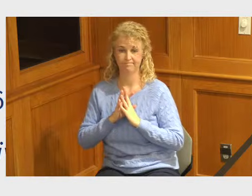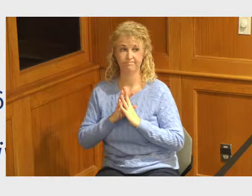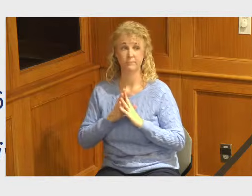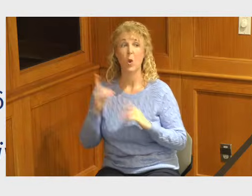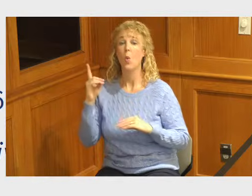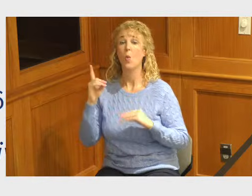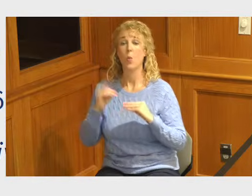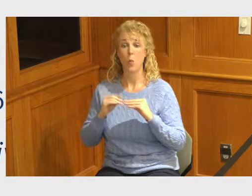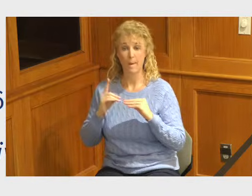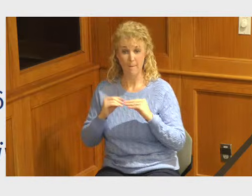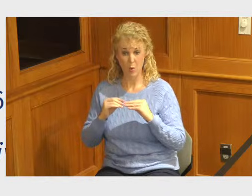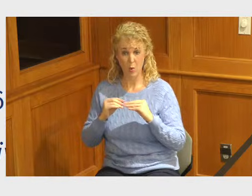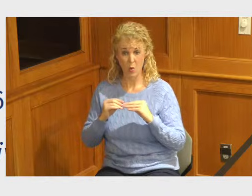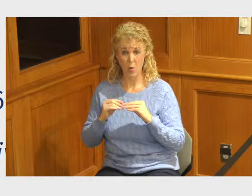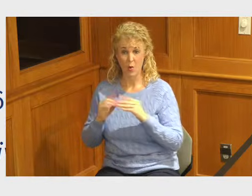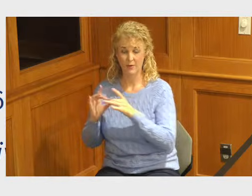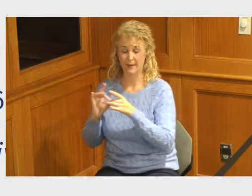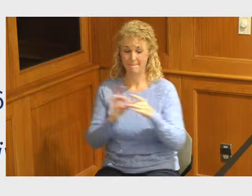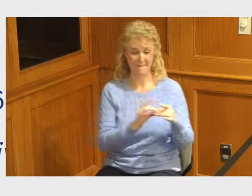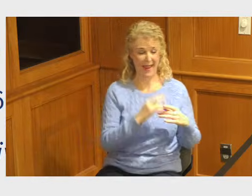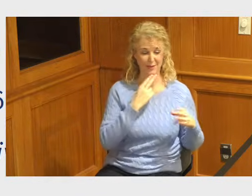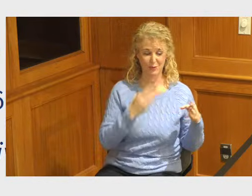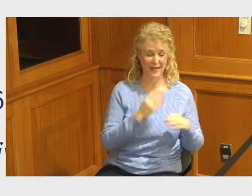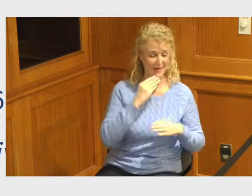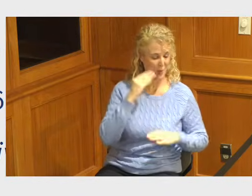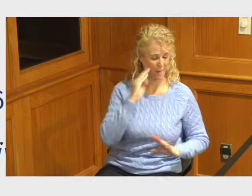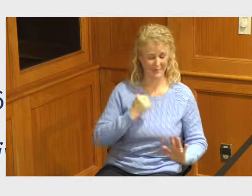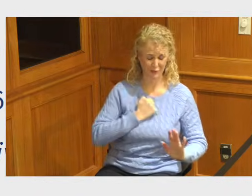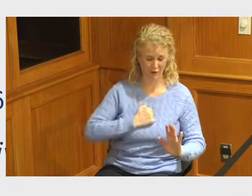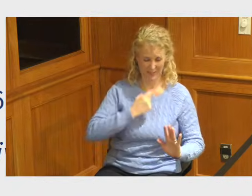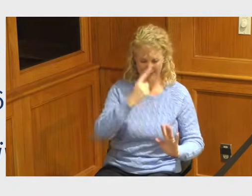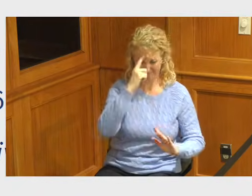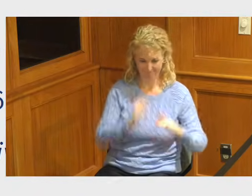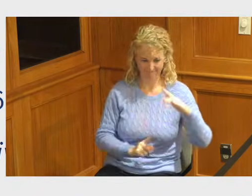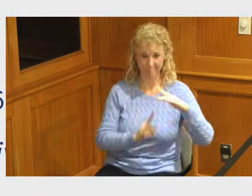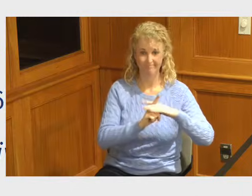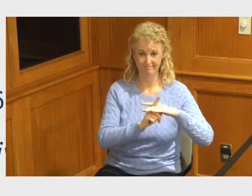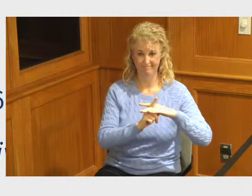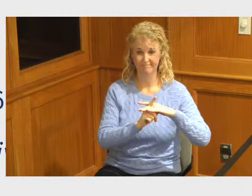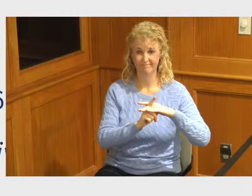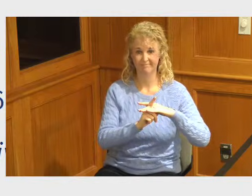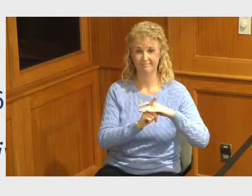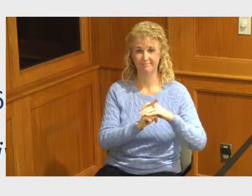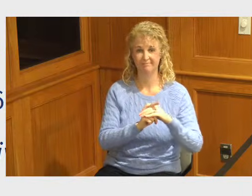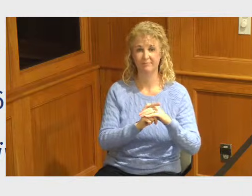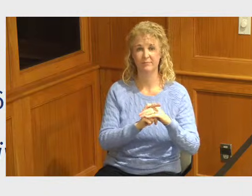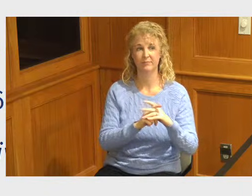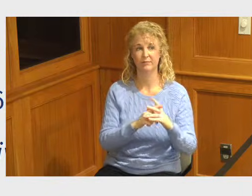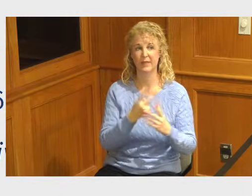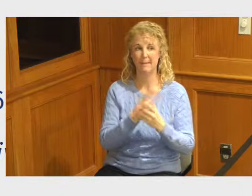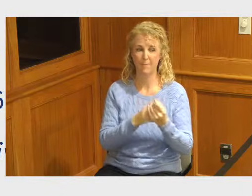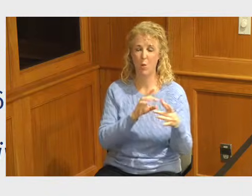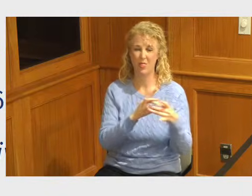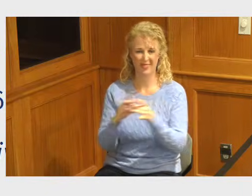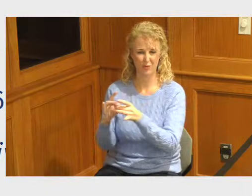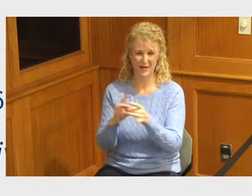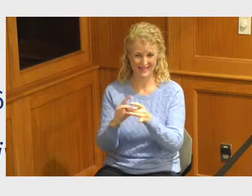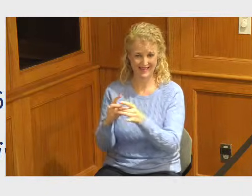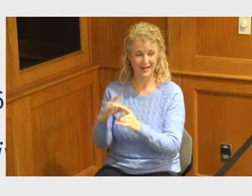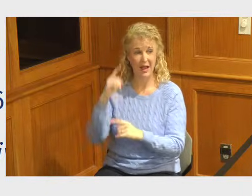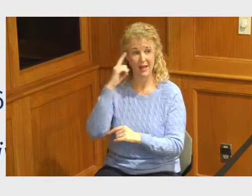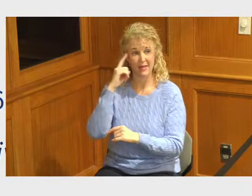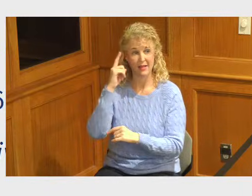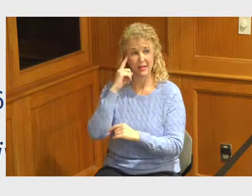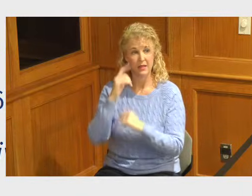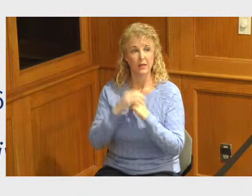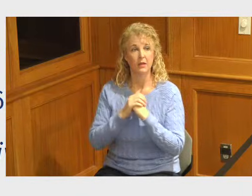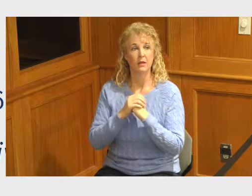thing on tiny homes I hope I hope I move on but these are both related. I think Greg Johnson was